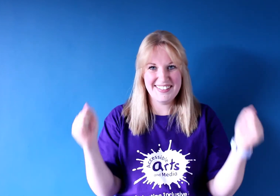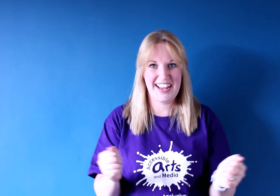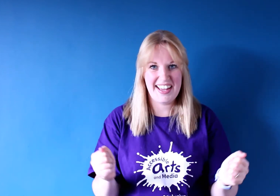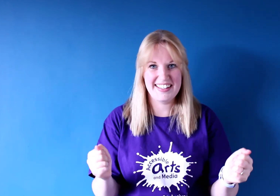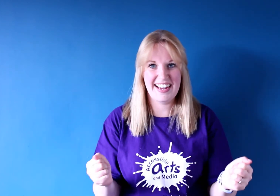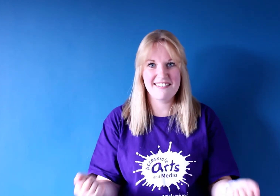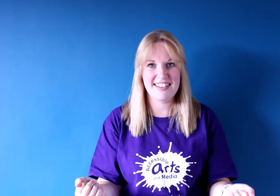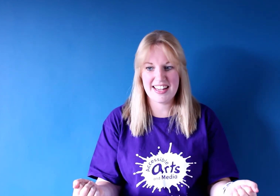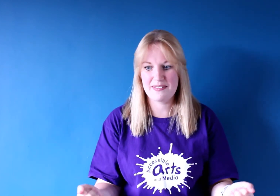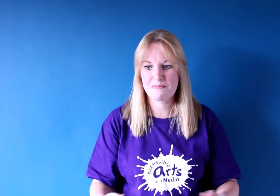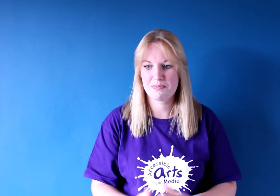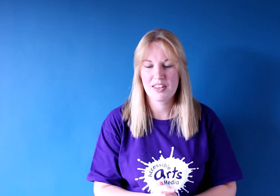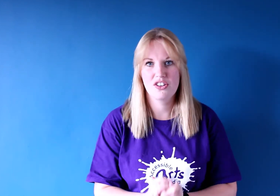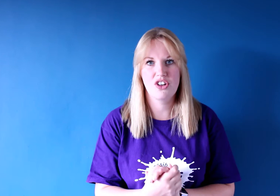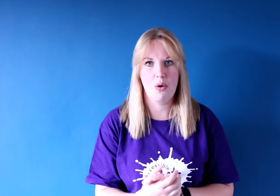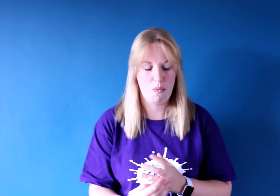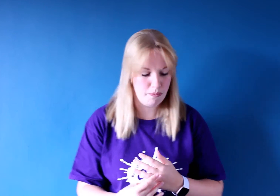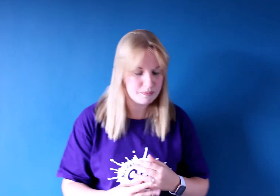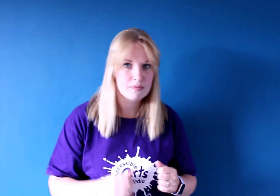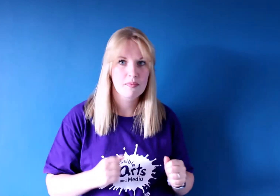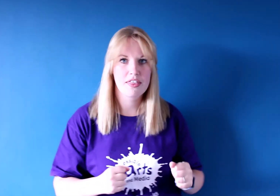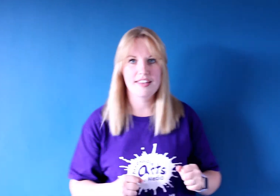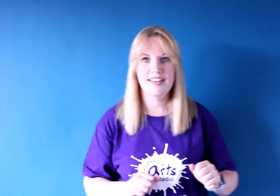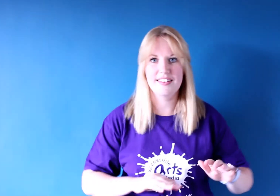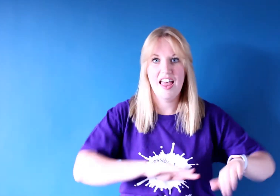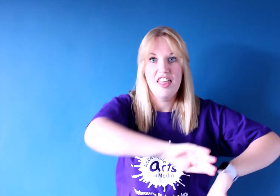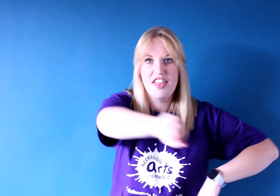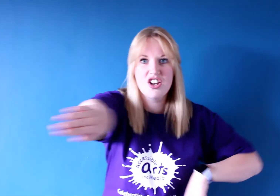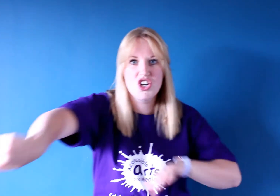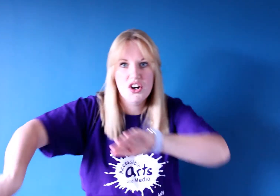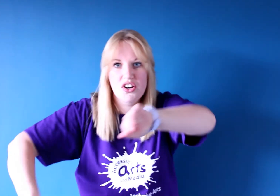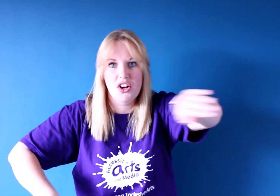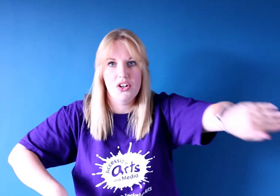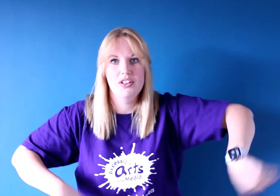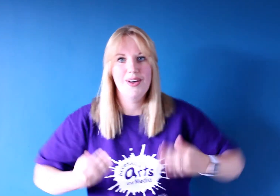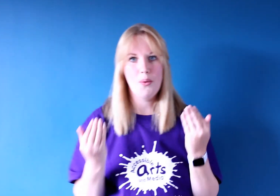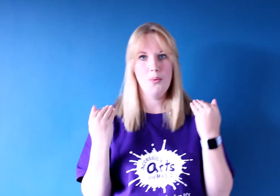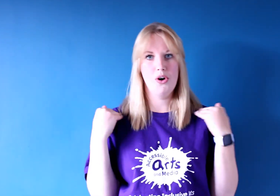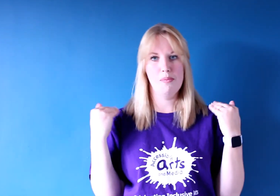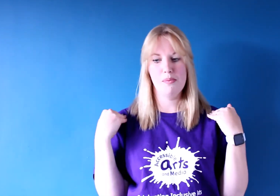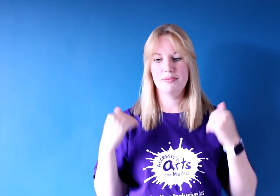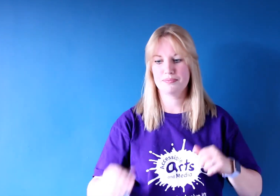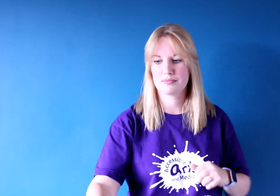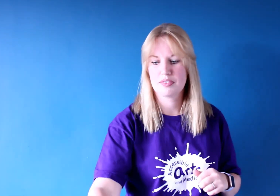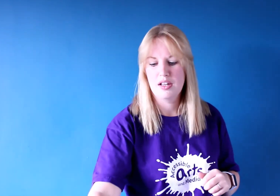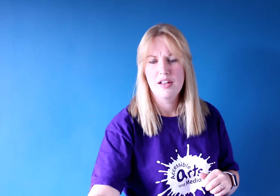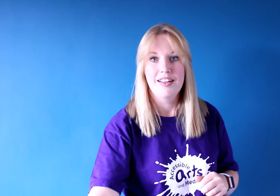Ok are you ready? So this is the jungle warm-up.